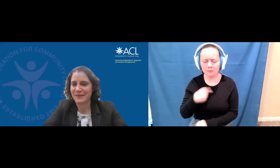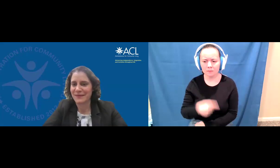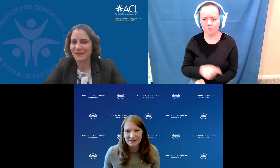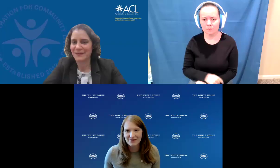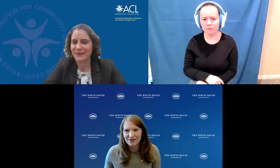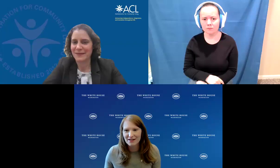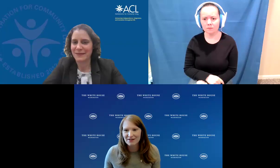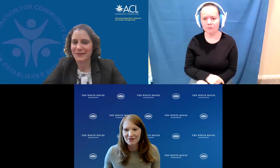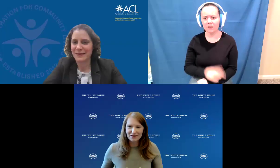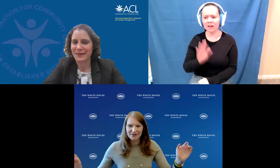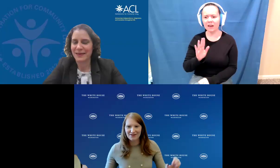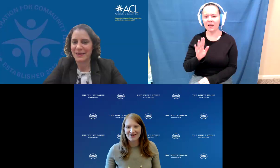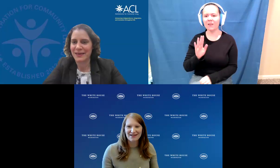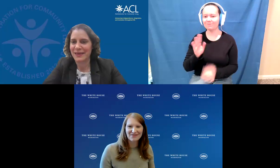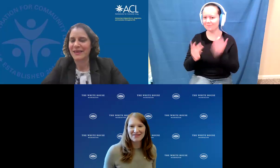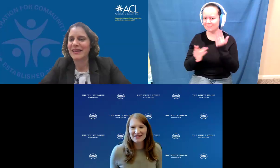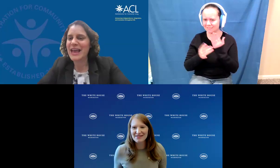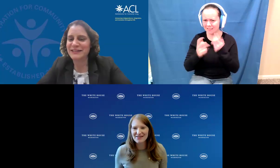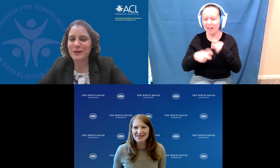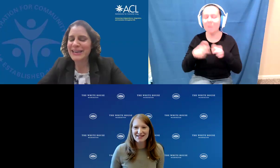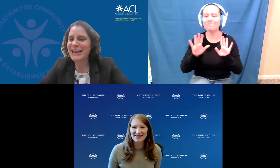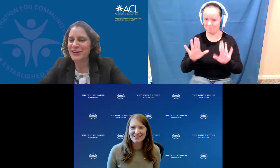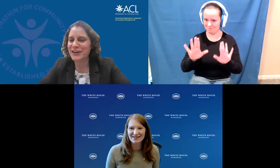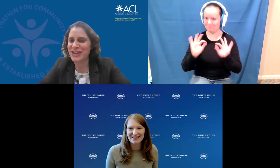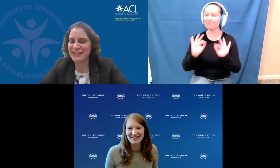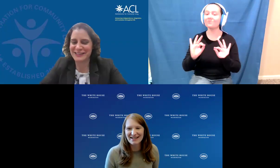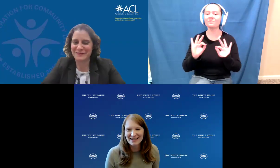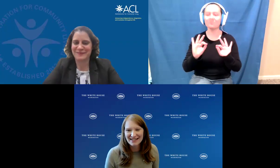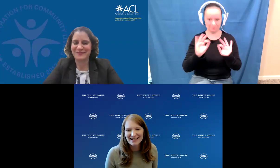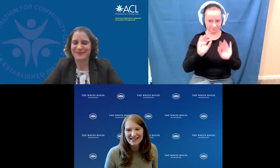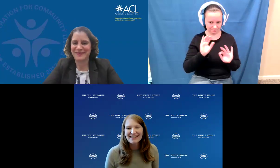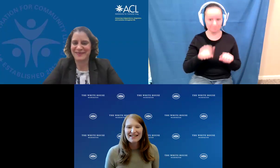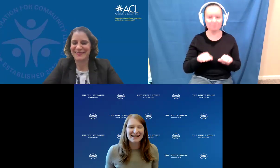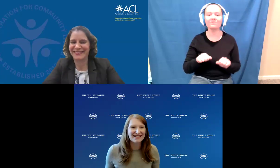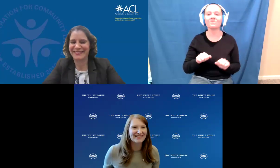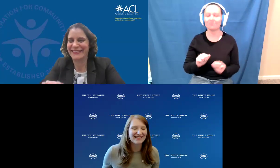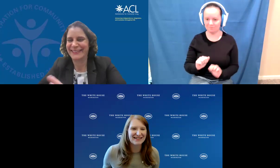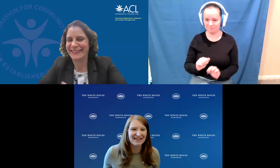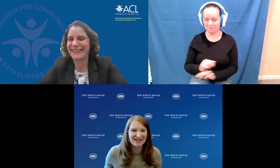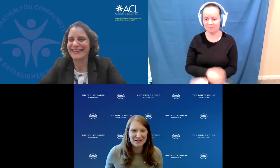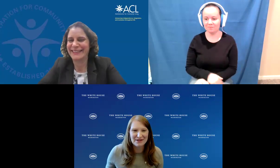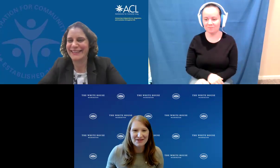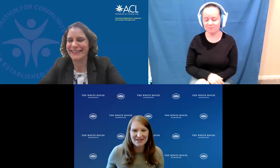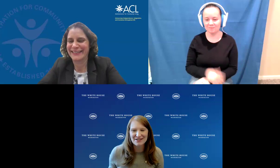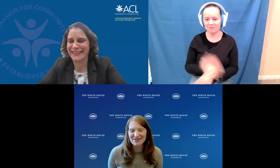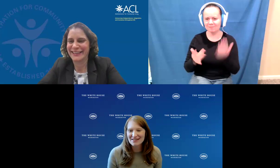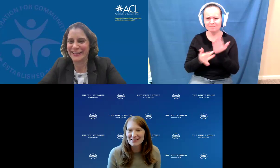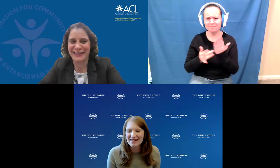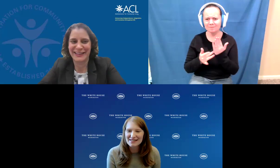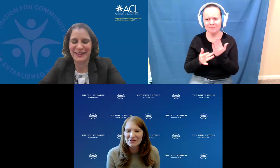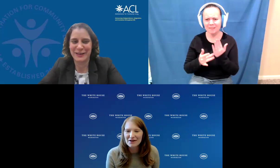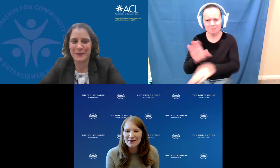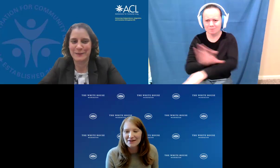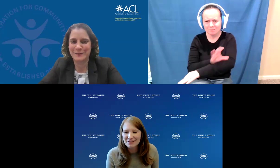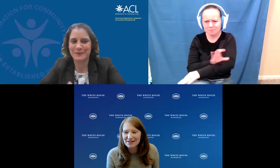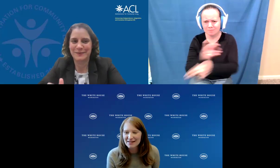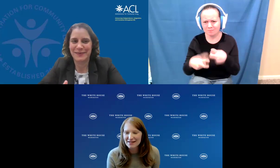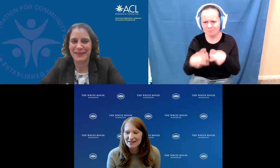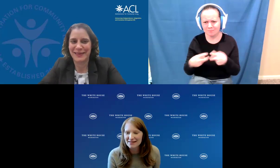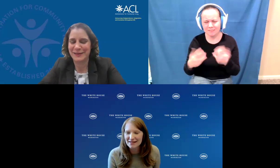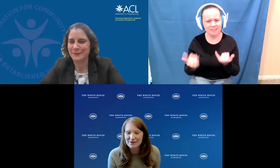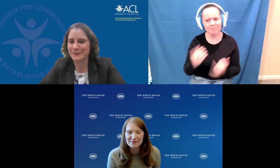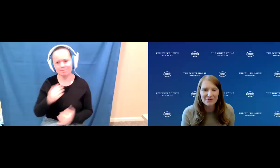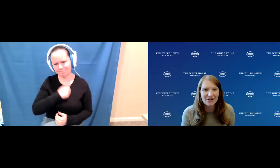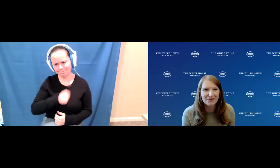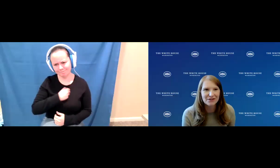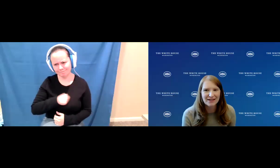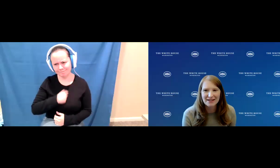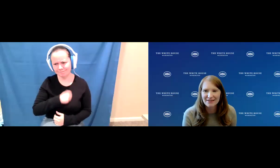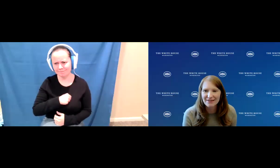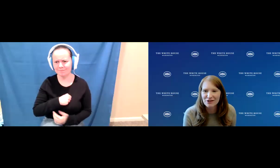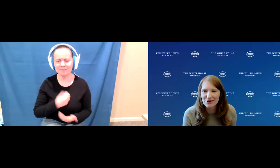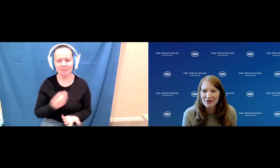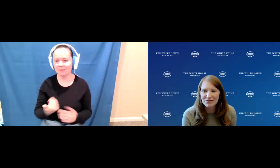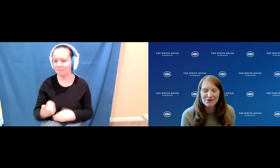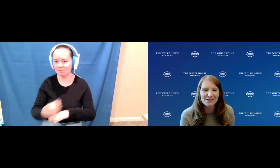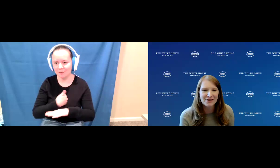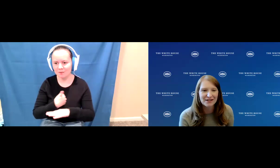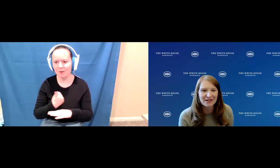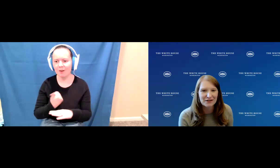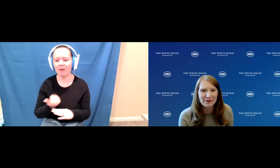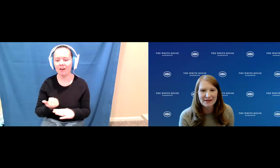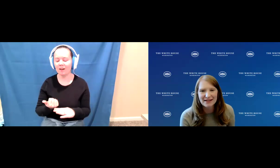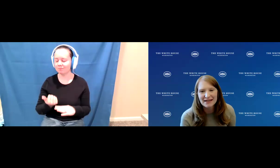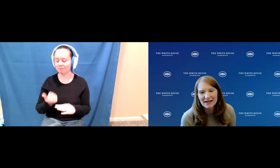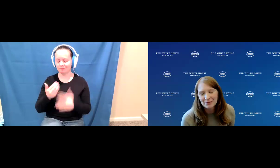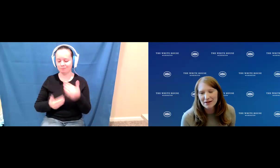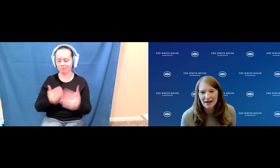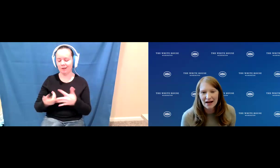I'm having severe technical. There we go. Okay. Technical computer issues today. So apologies, it was my fault for getting the show on the road started a little bit late.